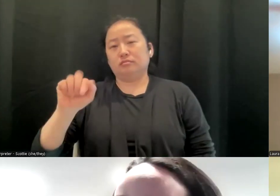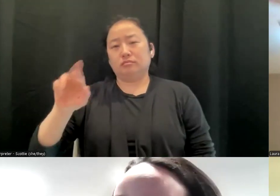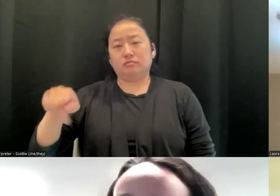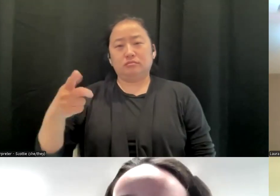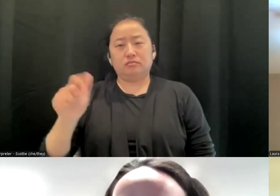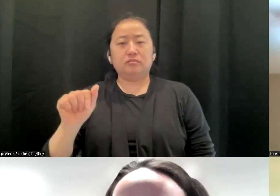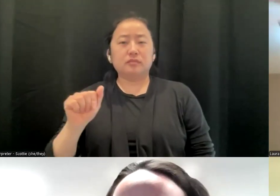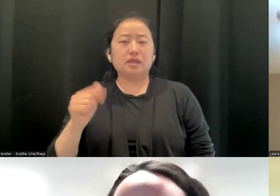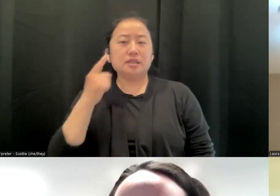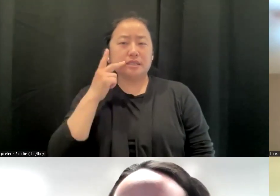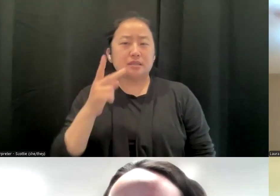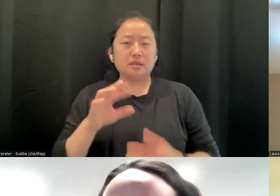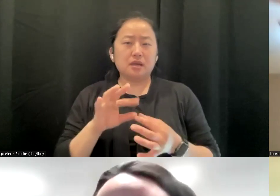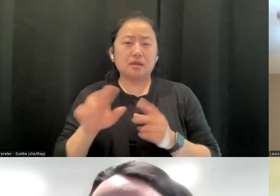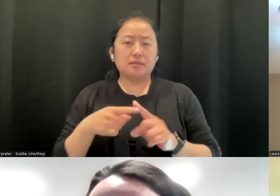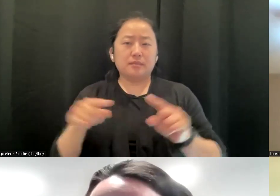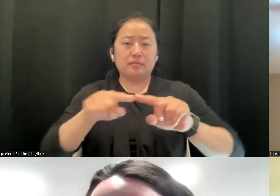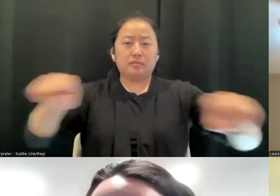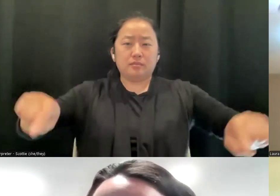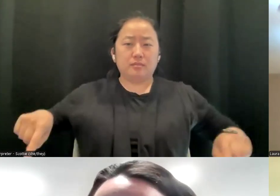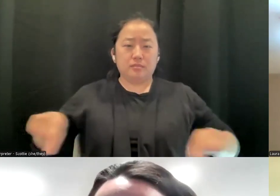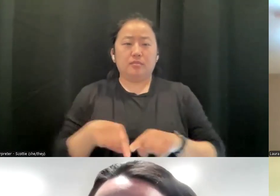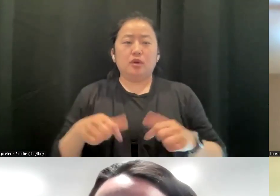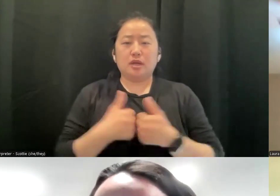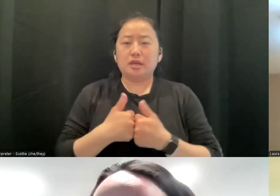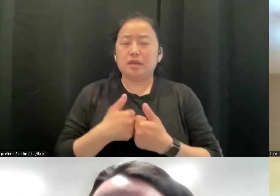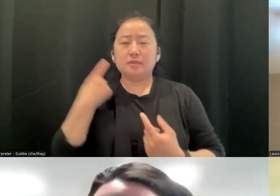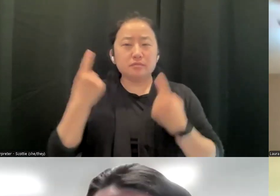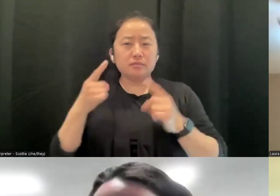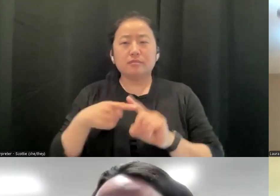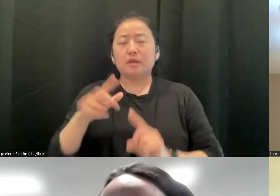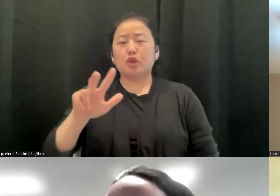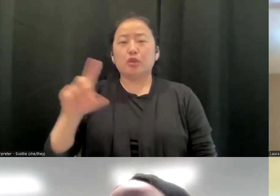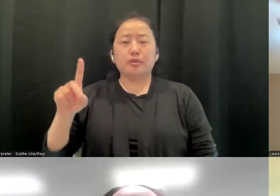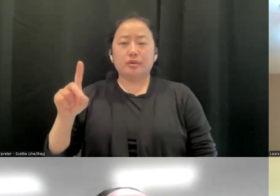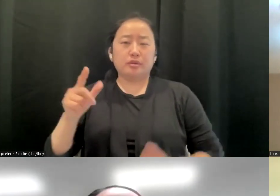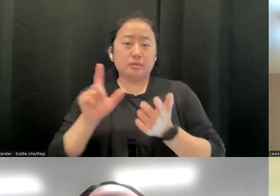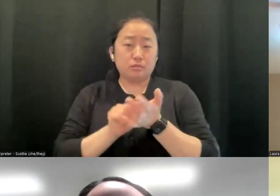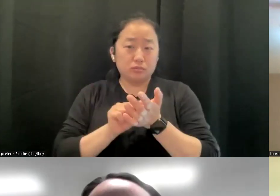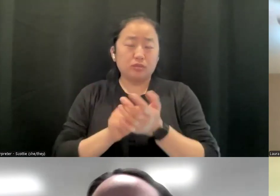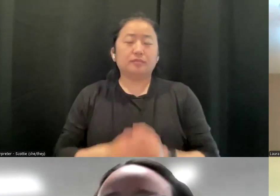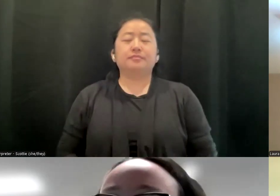games and 3D printing that can I a cyst. There's also tools out there that can help